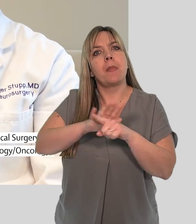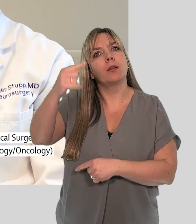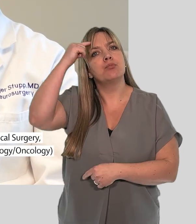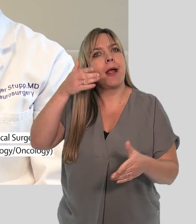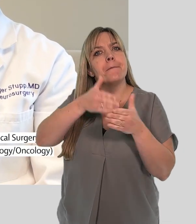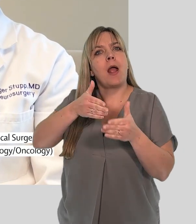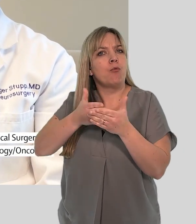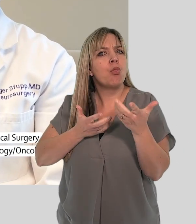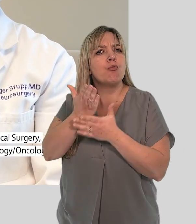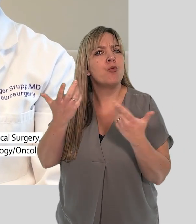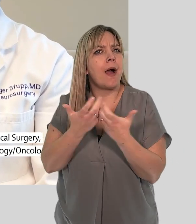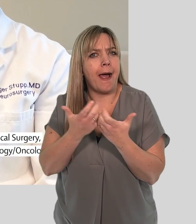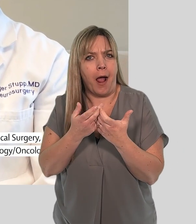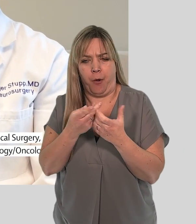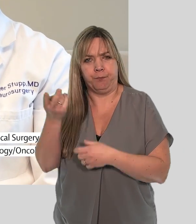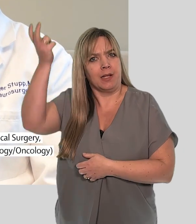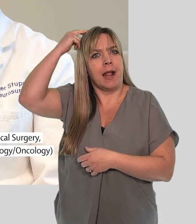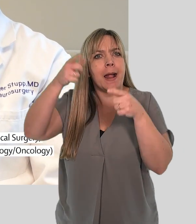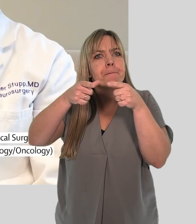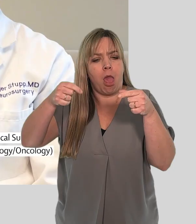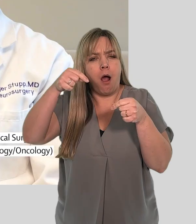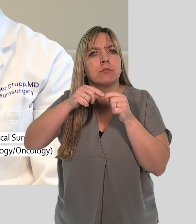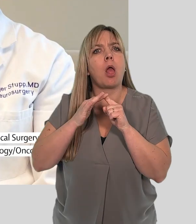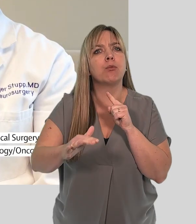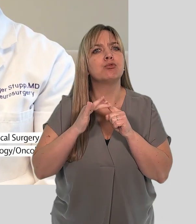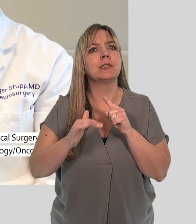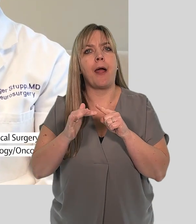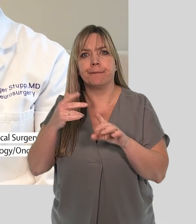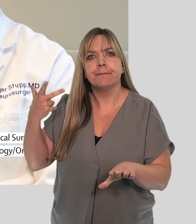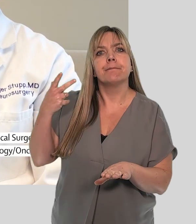opening of the blood-brain barrier through an implantable ultrasound